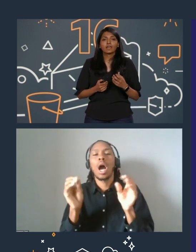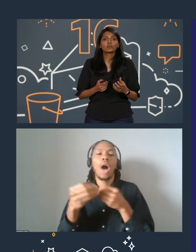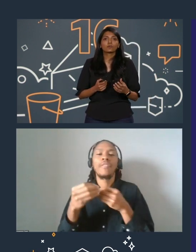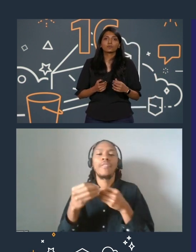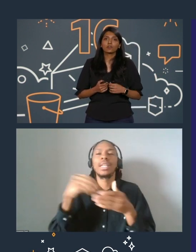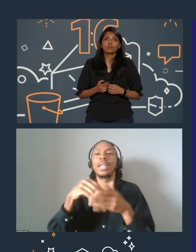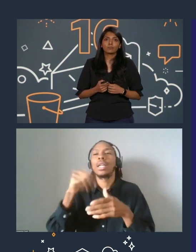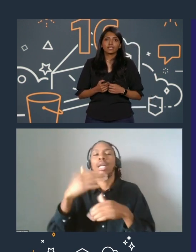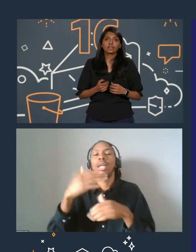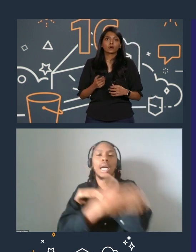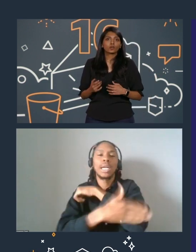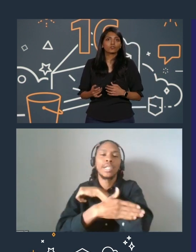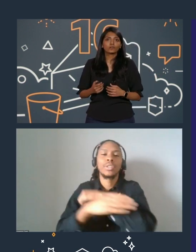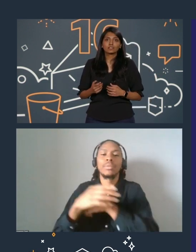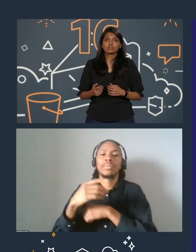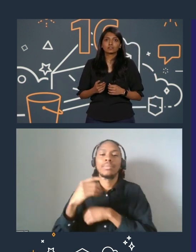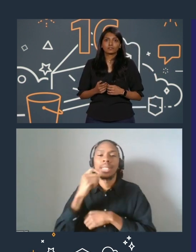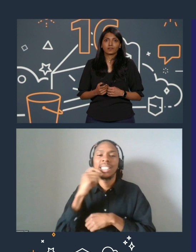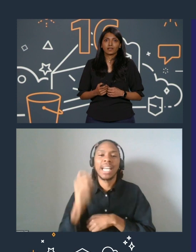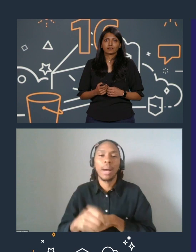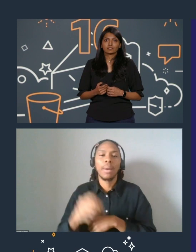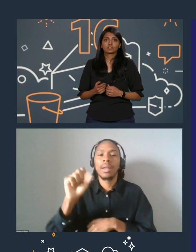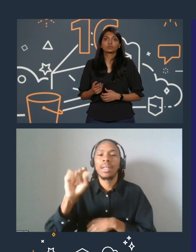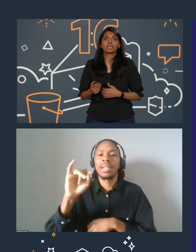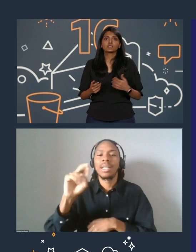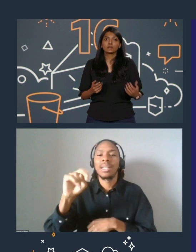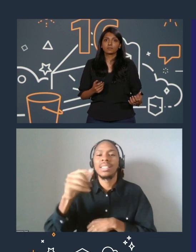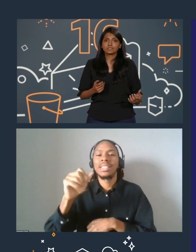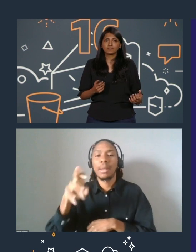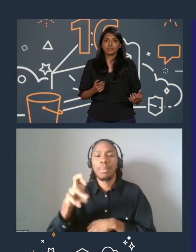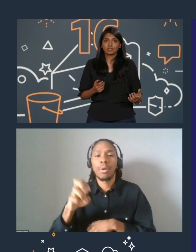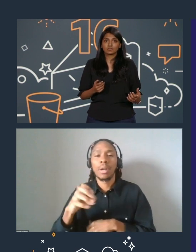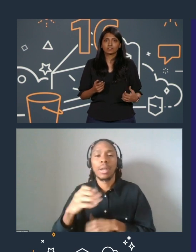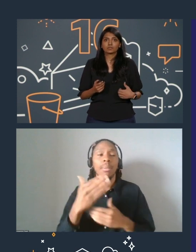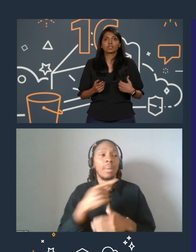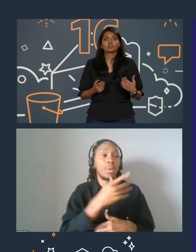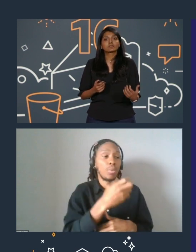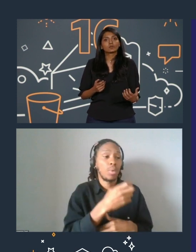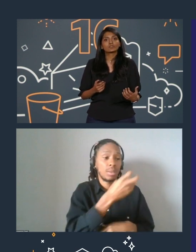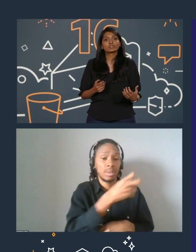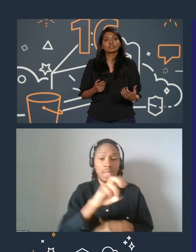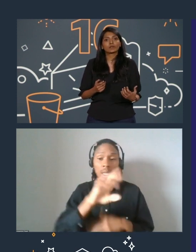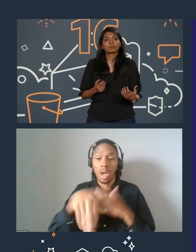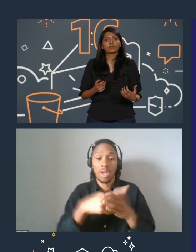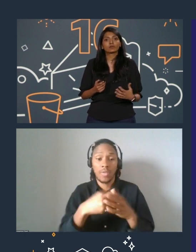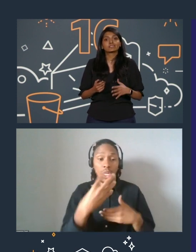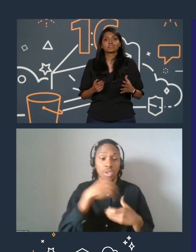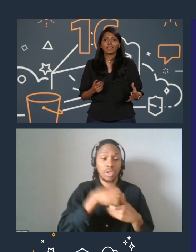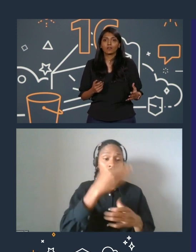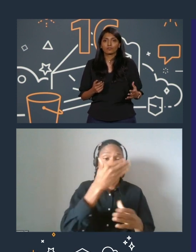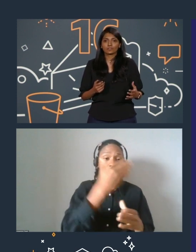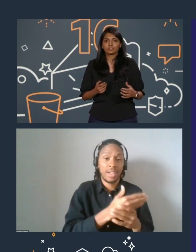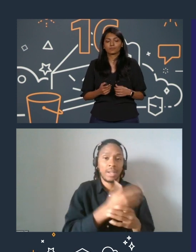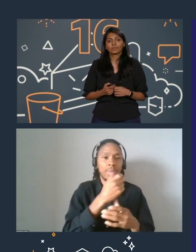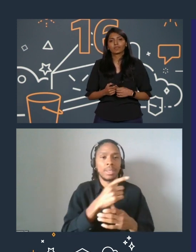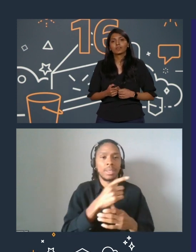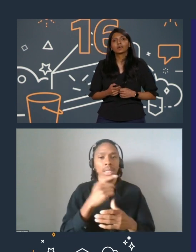Now you might wanna replicate all of your internal files to the Asia Pacific region so that it's closer to your employees in that office.